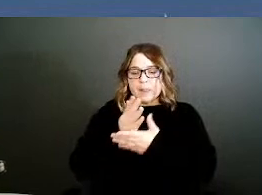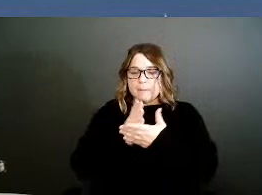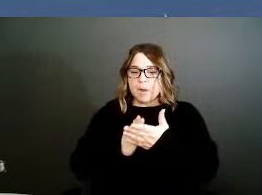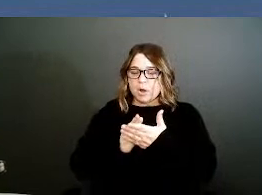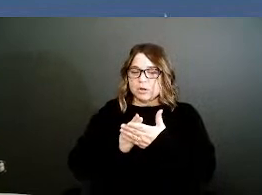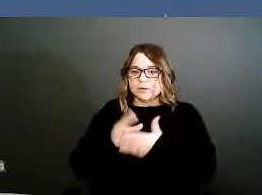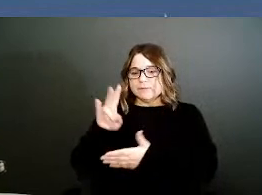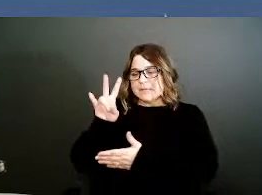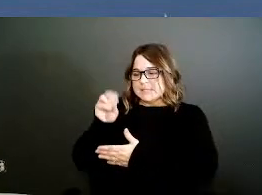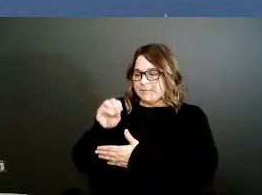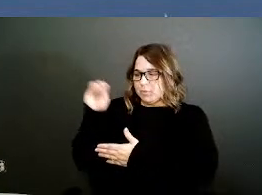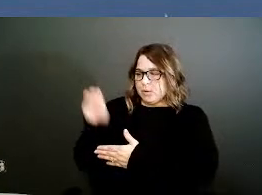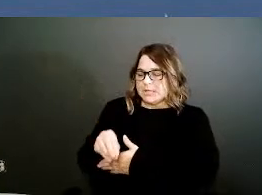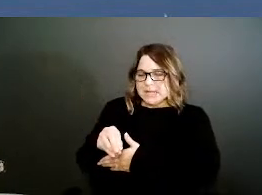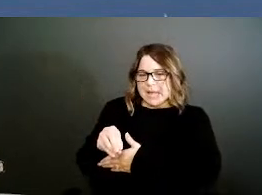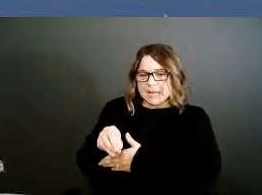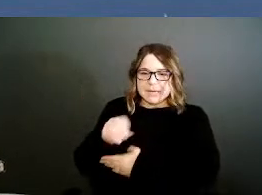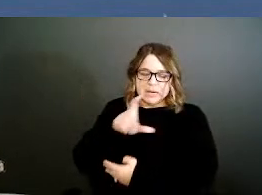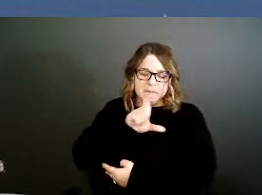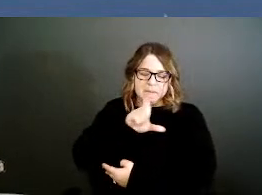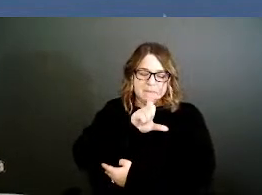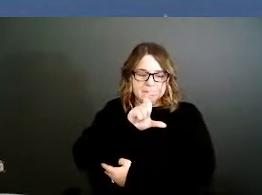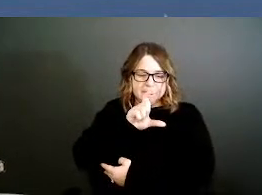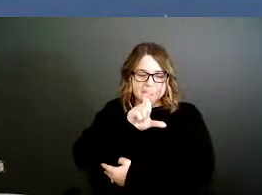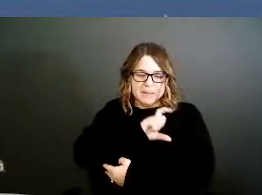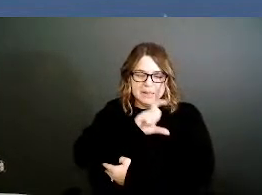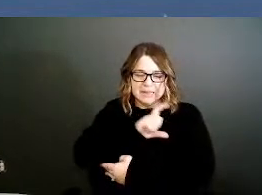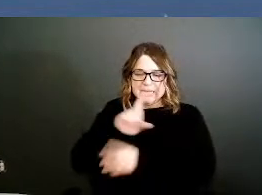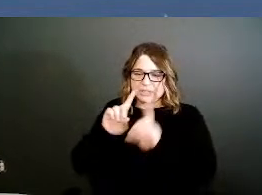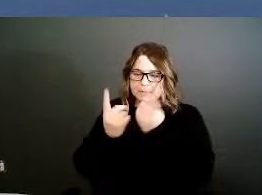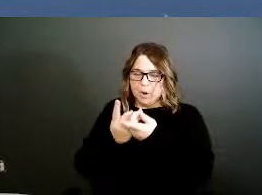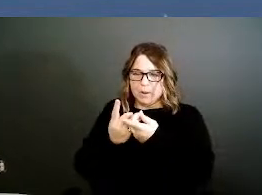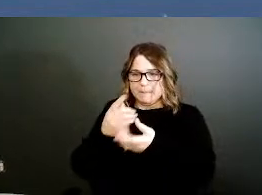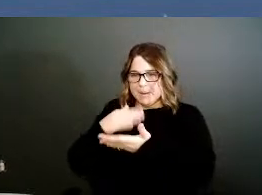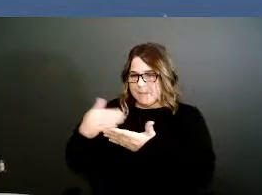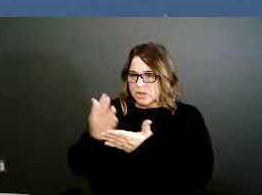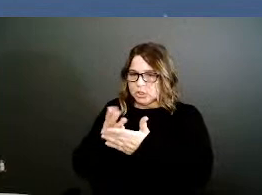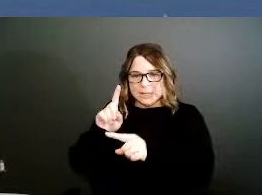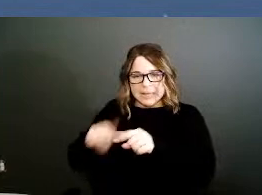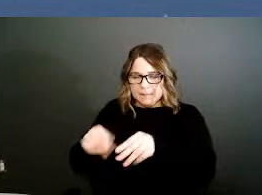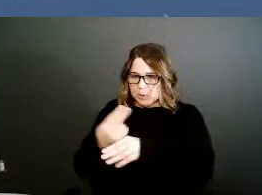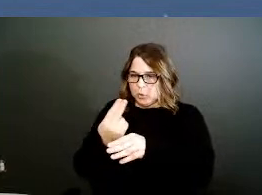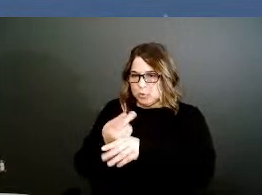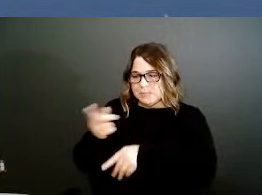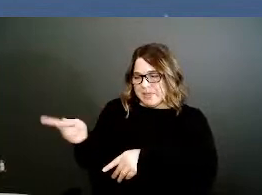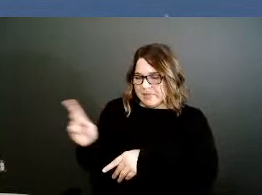CURRENTLY PART OF THE 70% OF THE POLICE DEPARTMENT'S BUDGET THAT CANNOT BE USED BY THE DEPARTMENT COULD BE DIVERTED TO THIS CAUSE. 17%. I HOPE THE COUNCIL WILL ADVOCATE